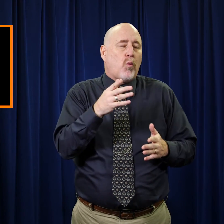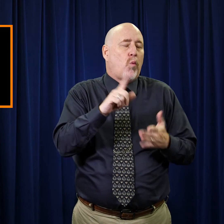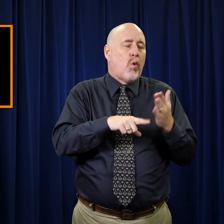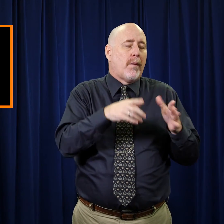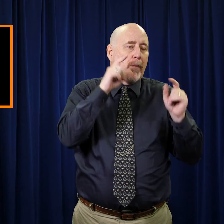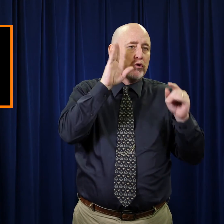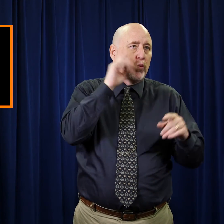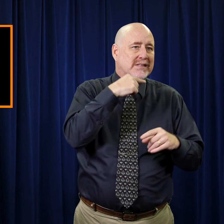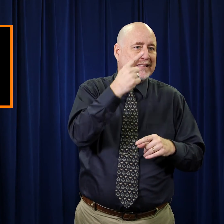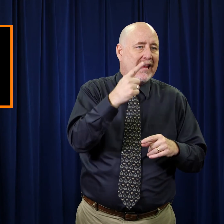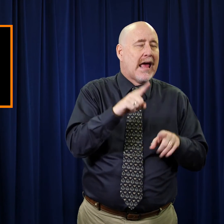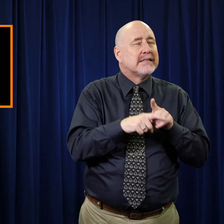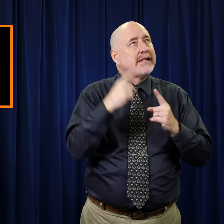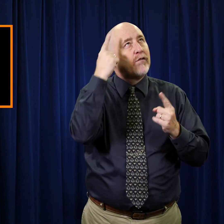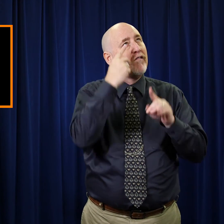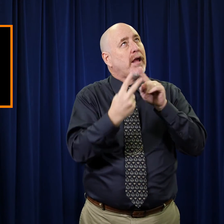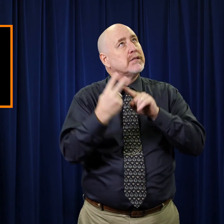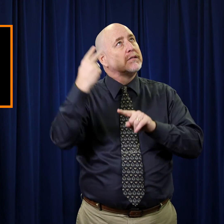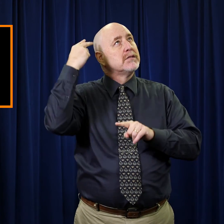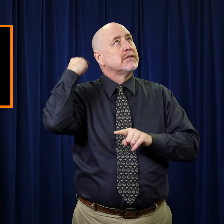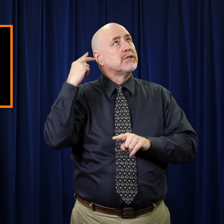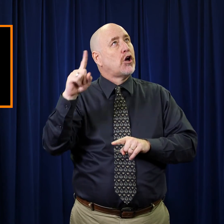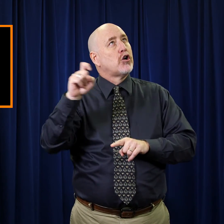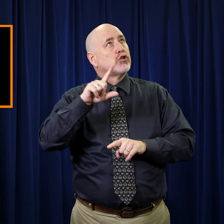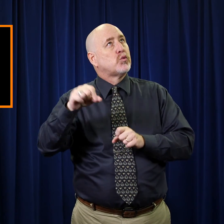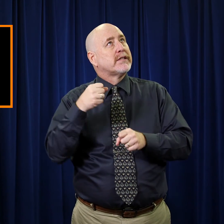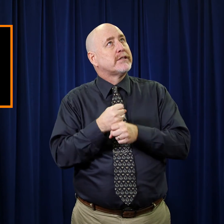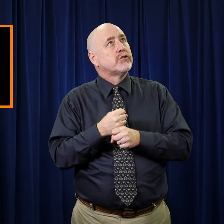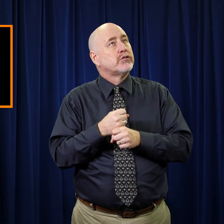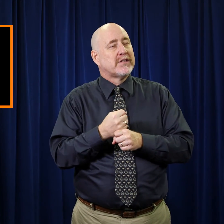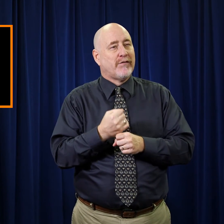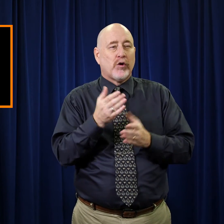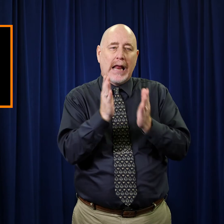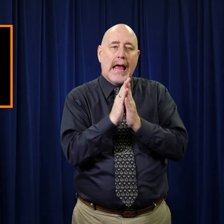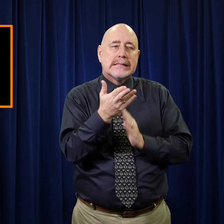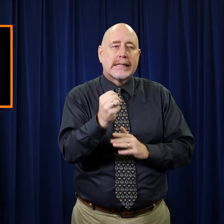what he would have said as he reflected over his amazing 120 years.